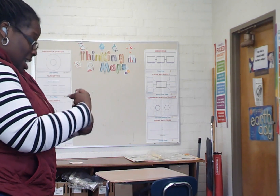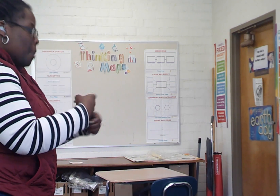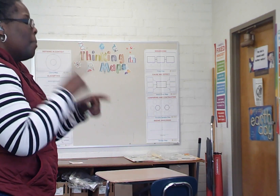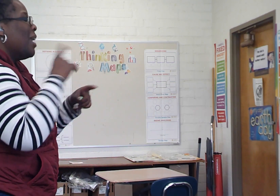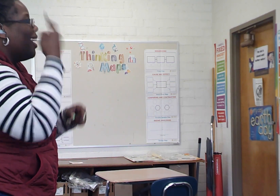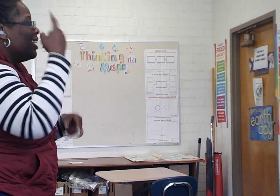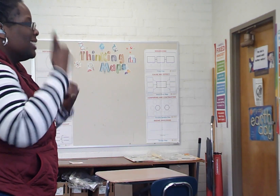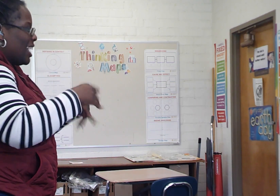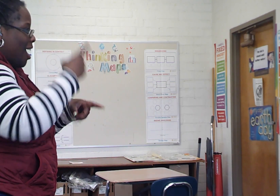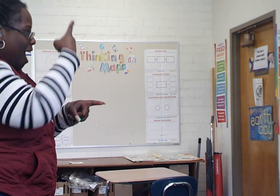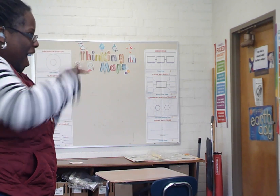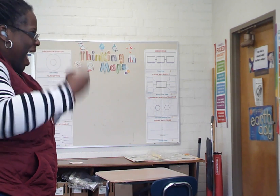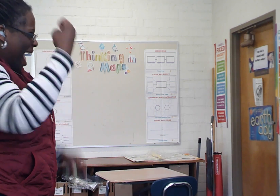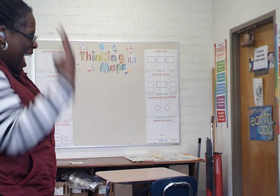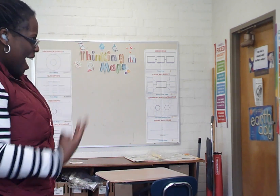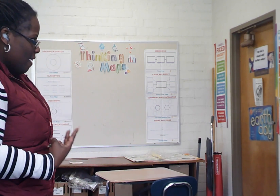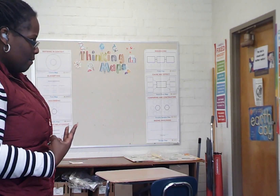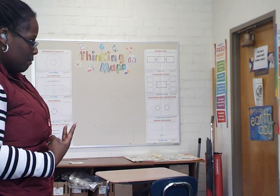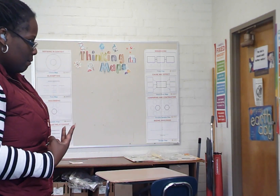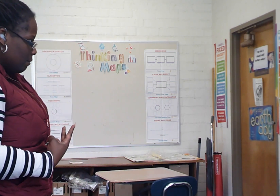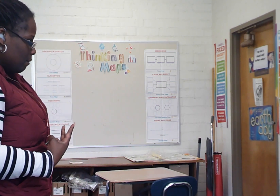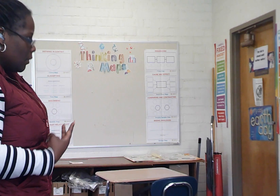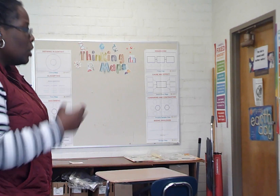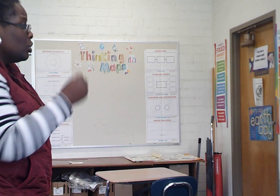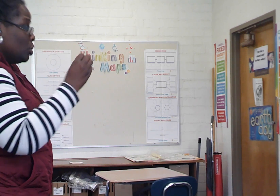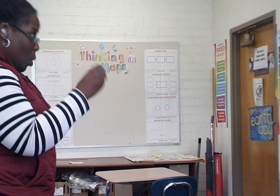Yes. They come together and it splits it in half.